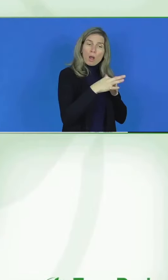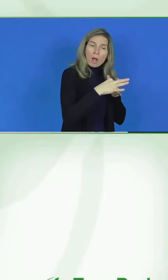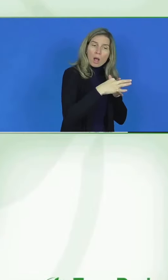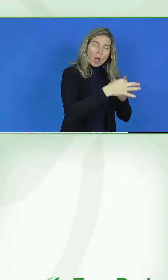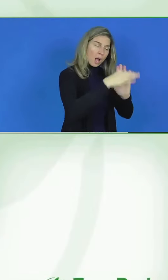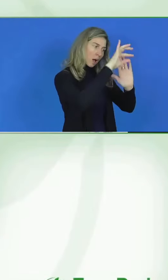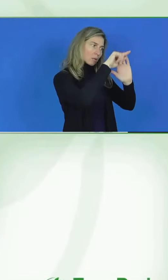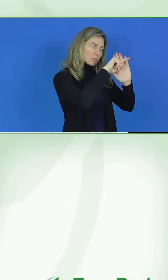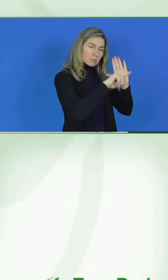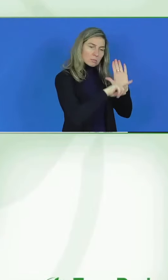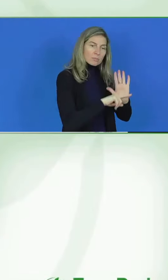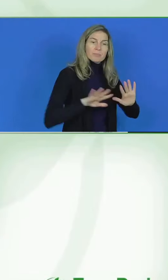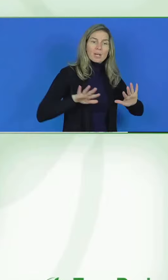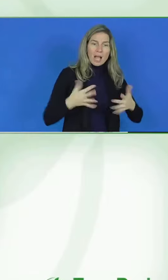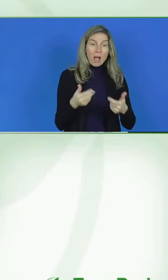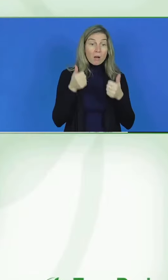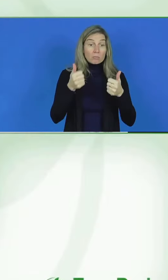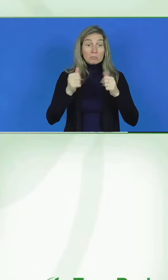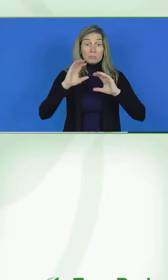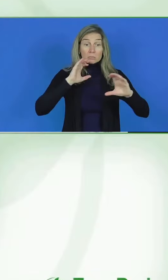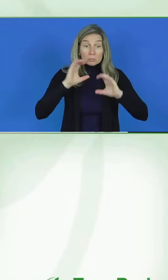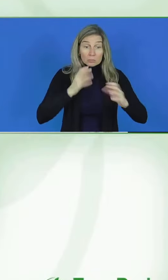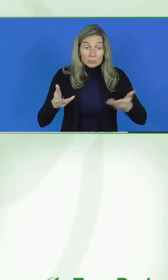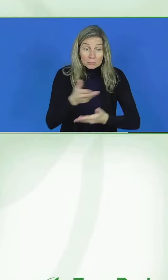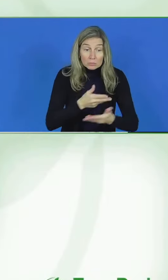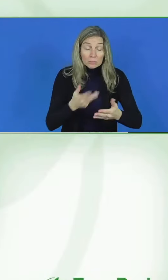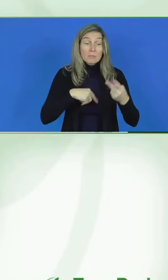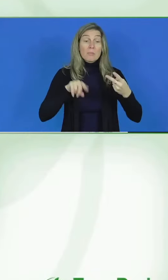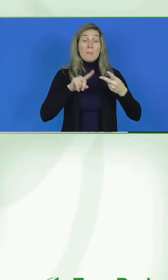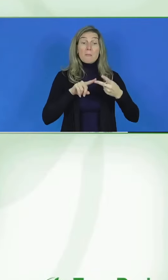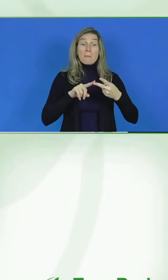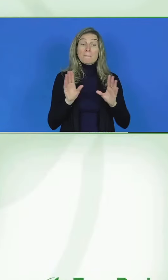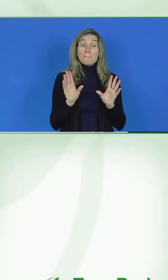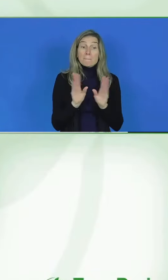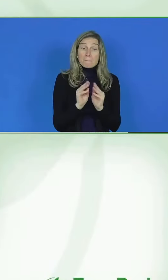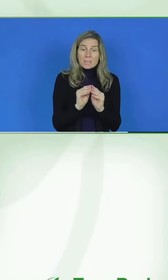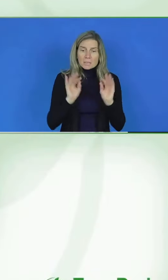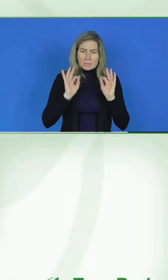support, how to structure meetings, how to structure consultations, how